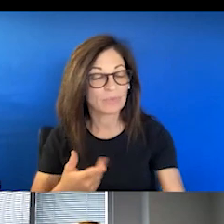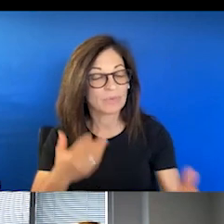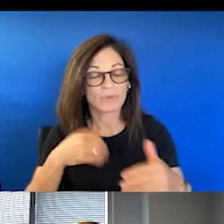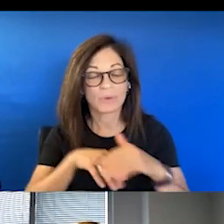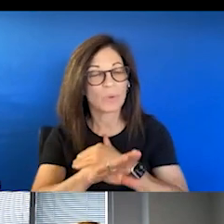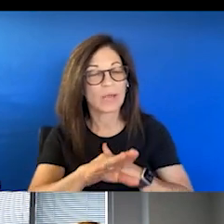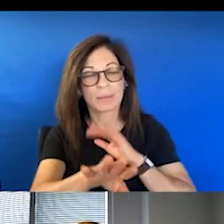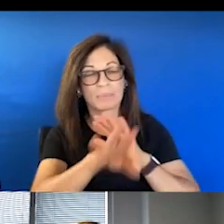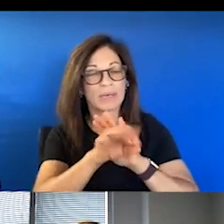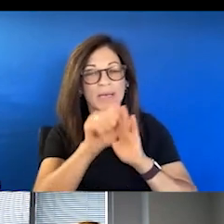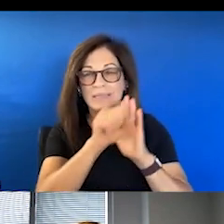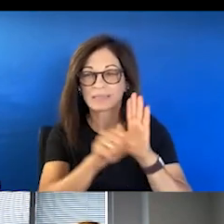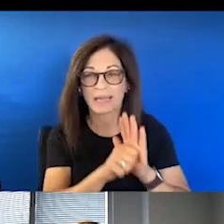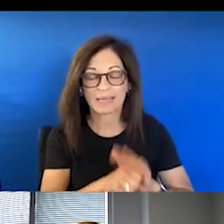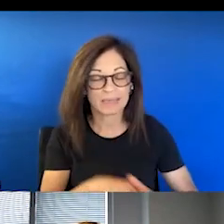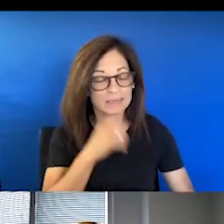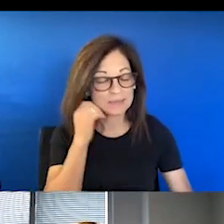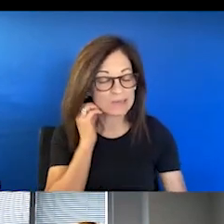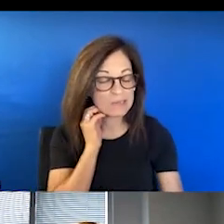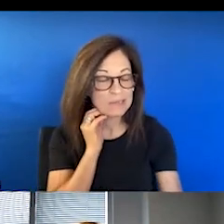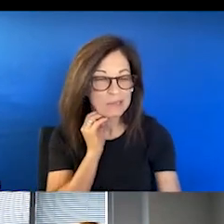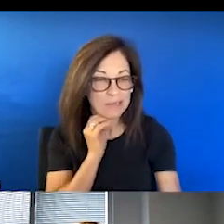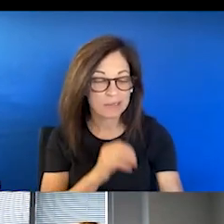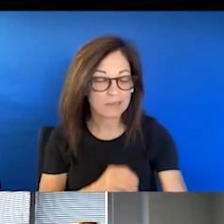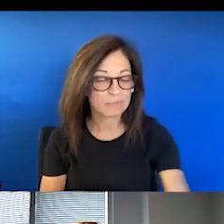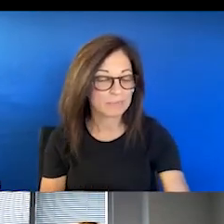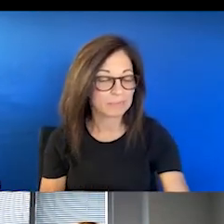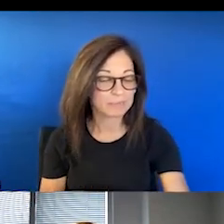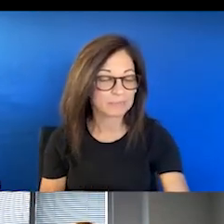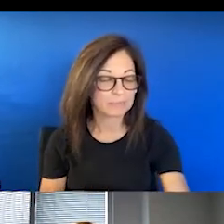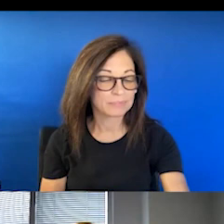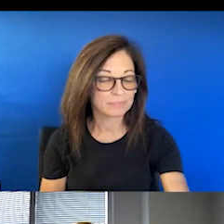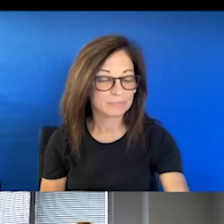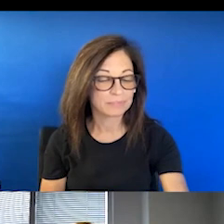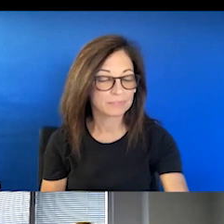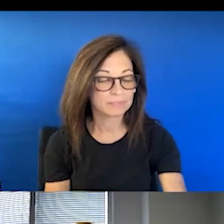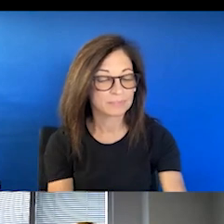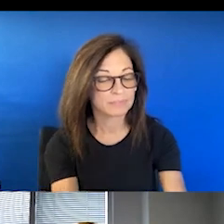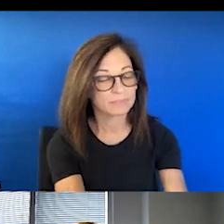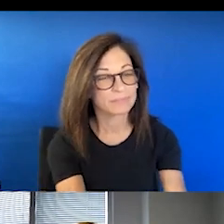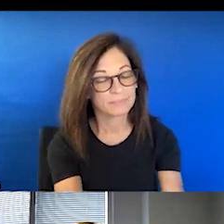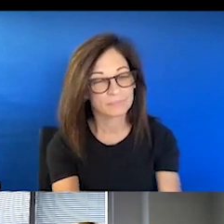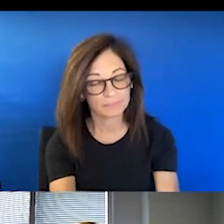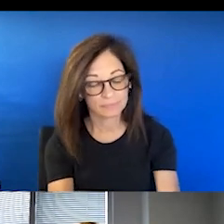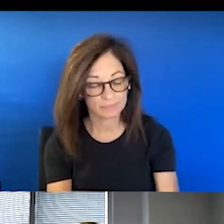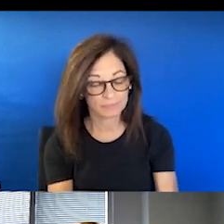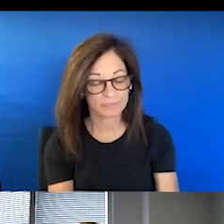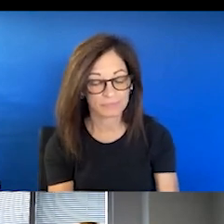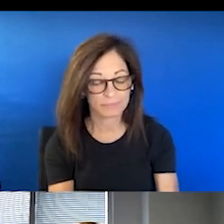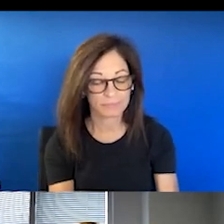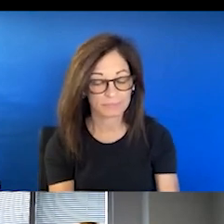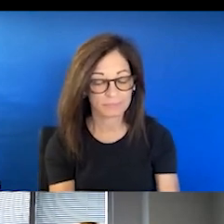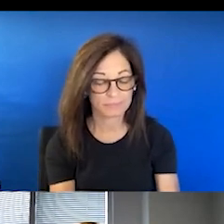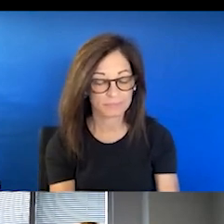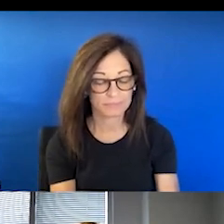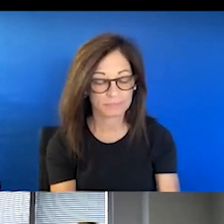PICK ONE THERE. WE MAY, NOT SURE IF EVERYONE CAN SEE THAT. LOOKS PRETTY SMALL, DAVID.